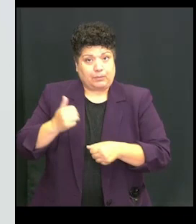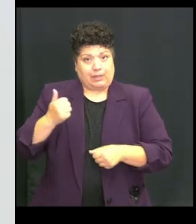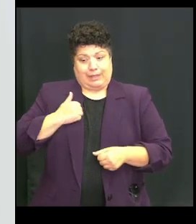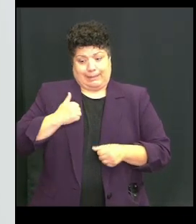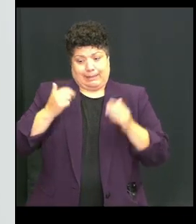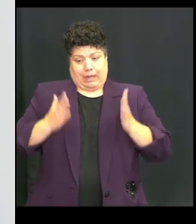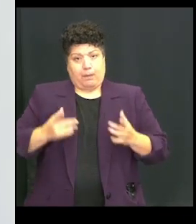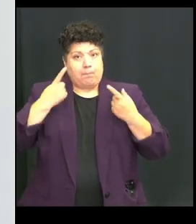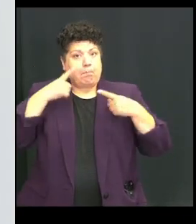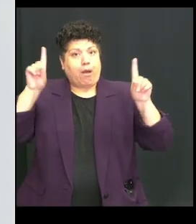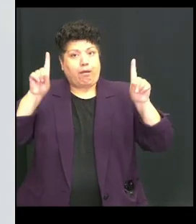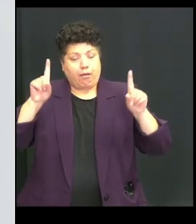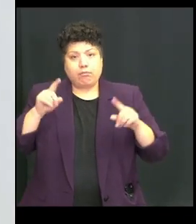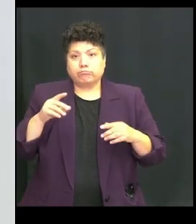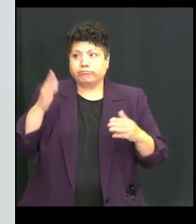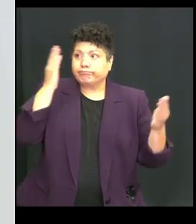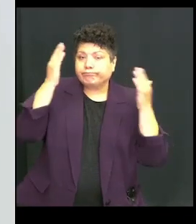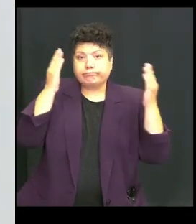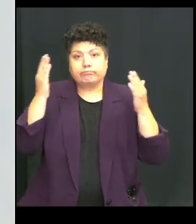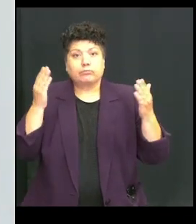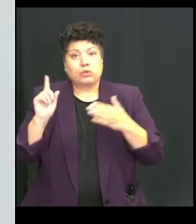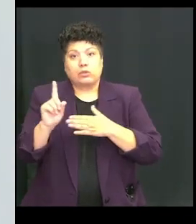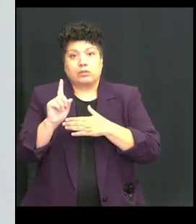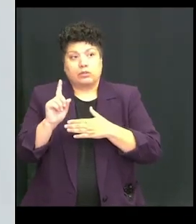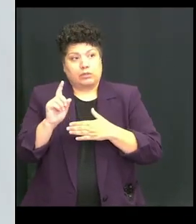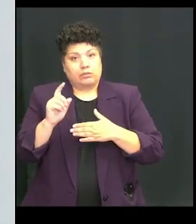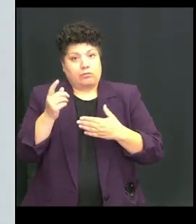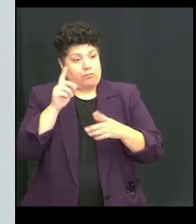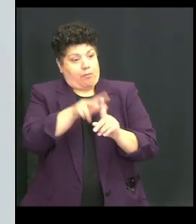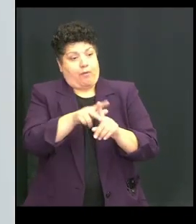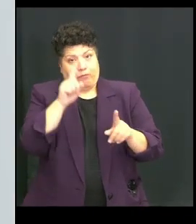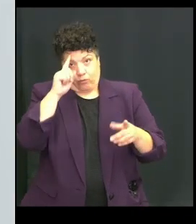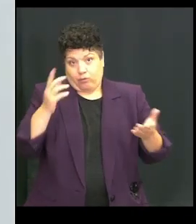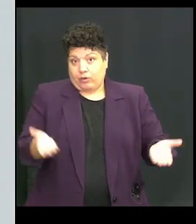what that means and how it applies in the Canadian context. So the questions were about,